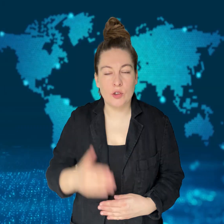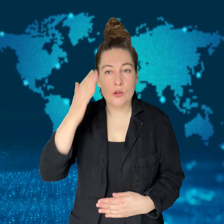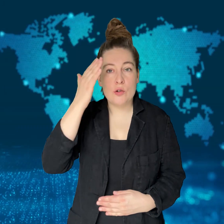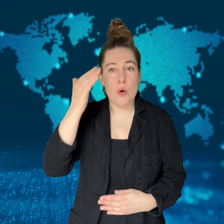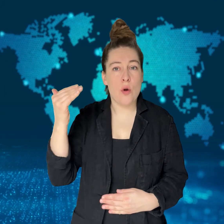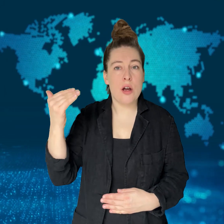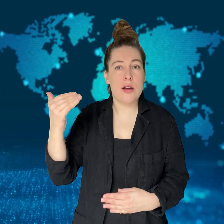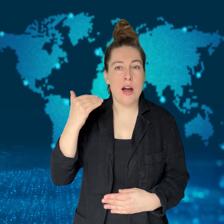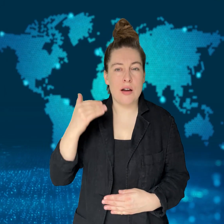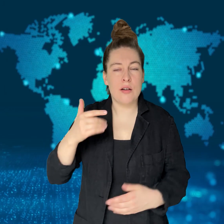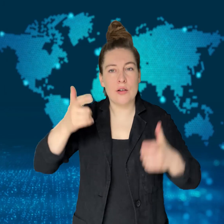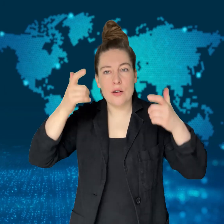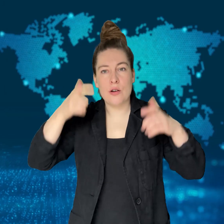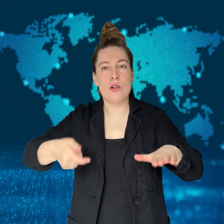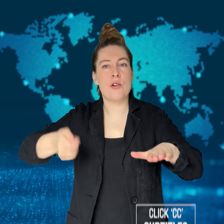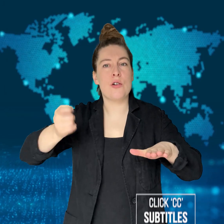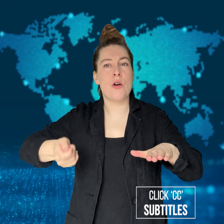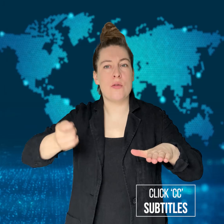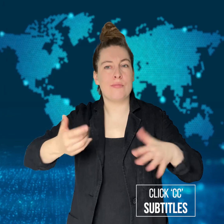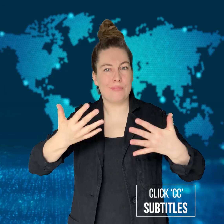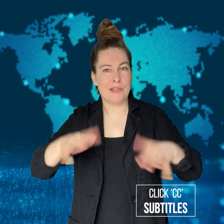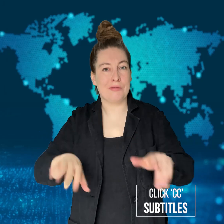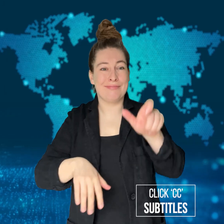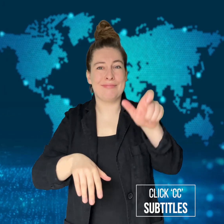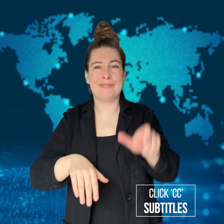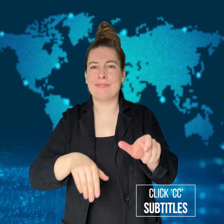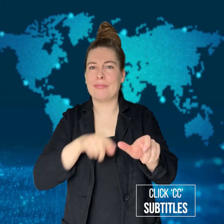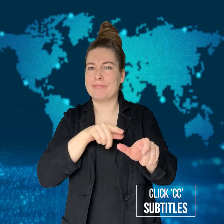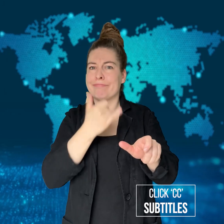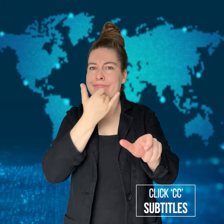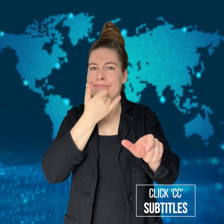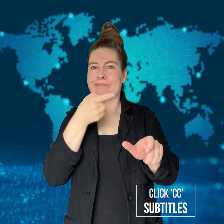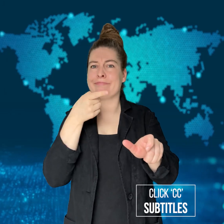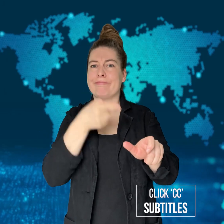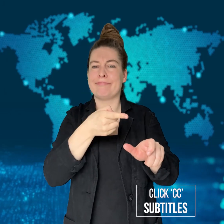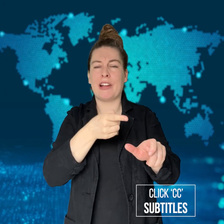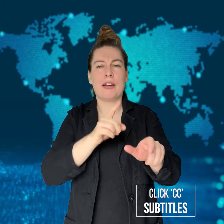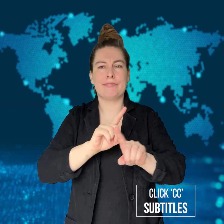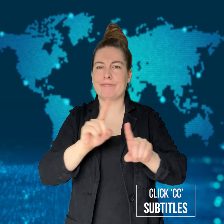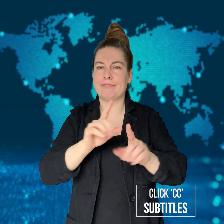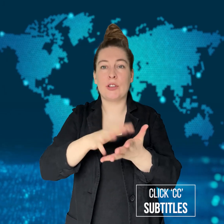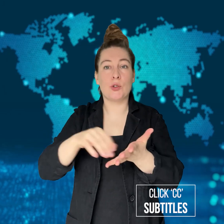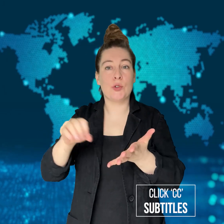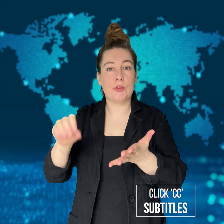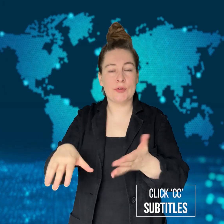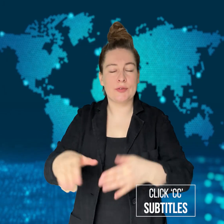Court overturns impeachment